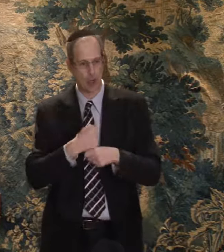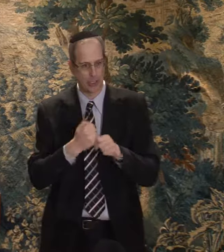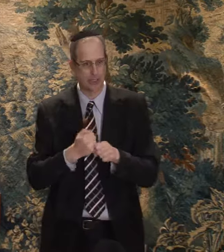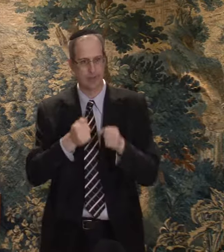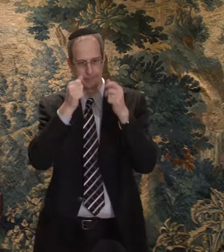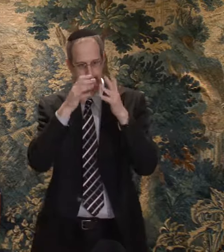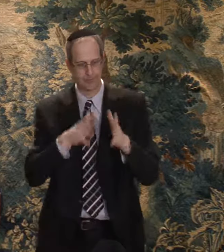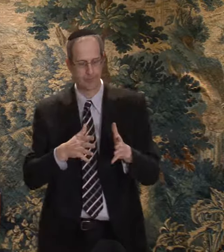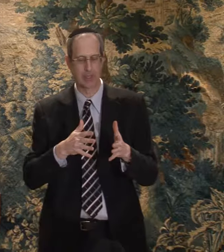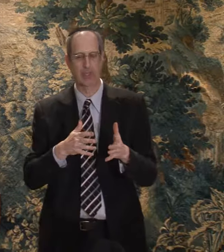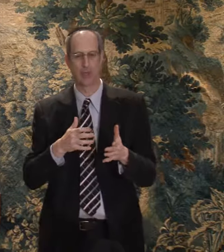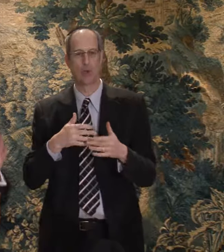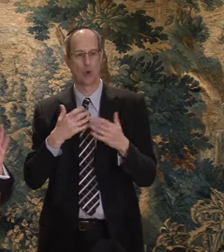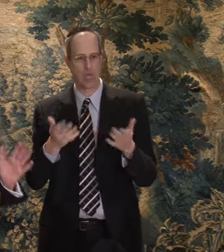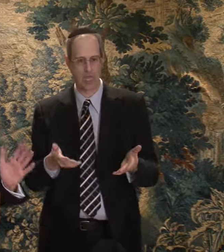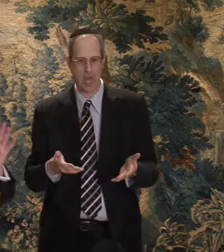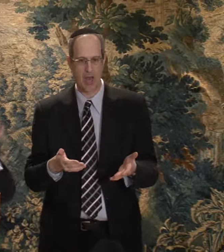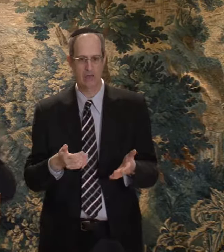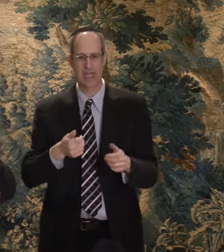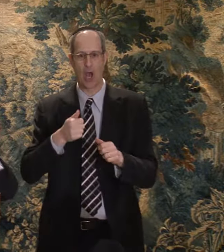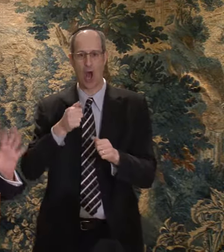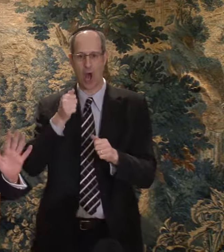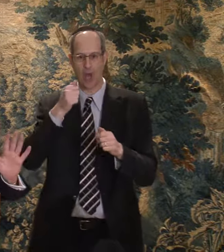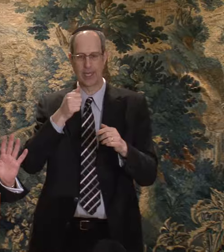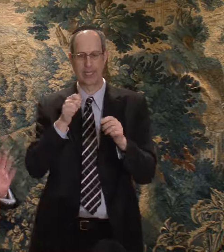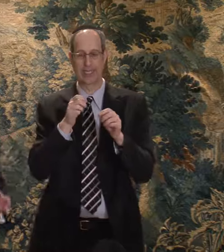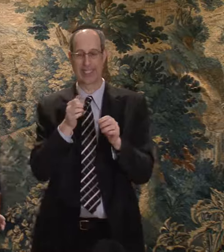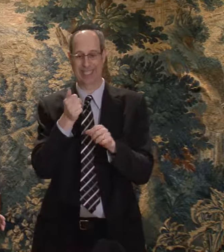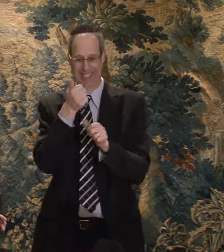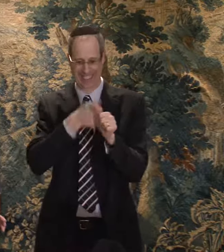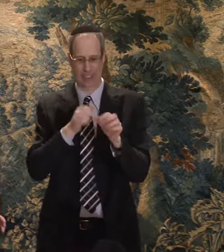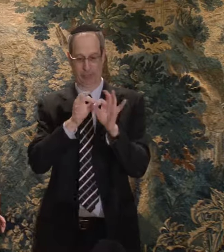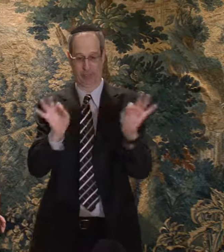leaves the hotel array of everything wonderful things that they wish to does